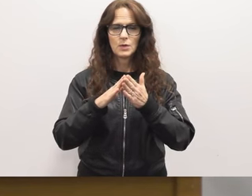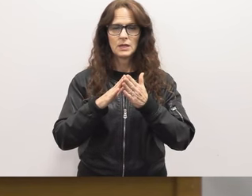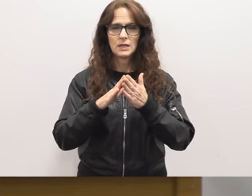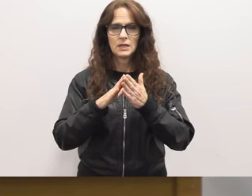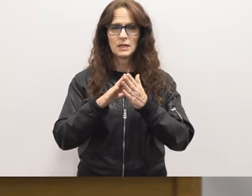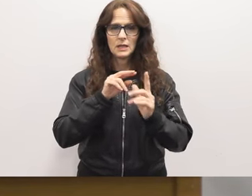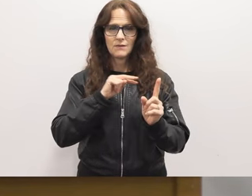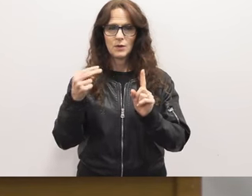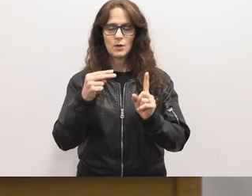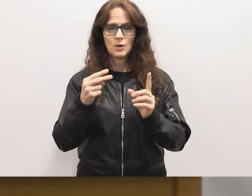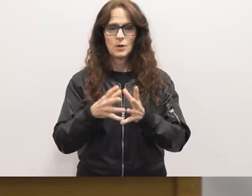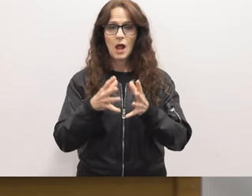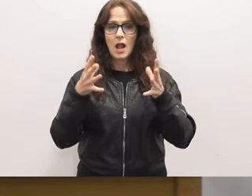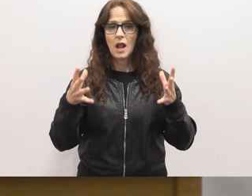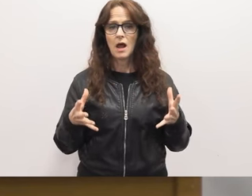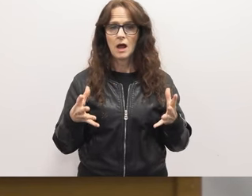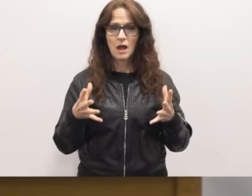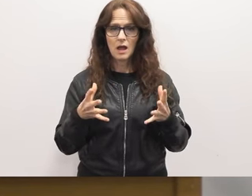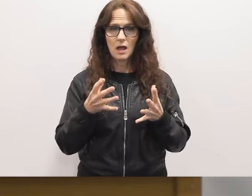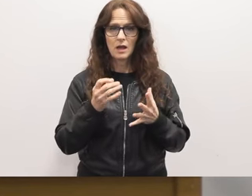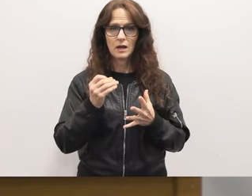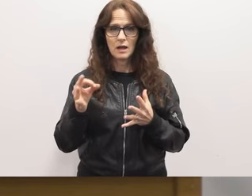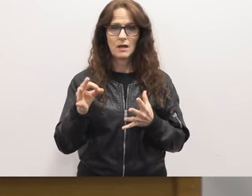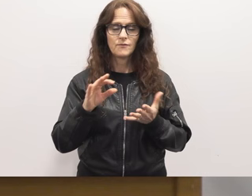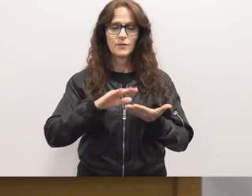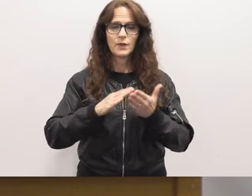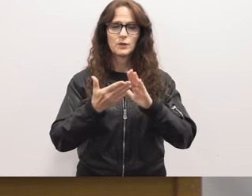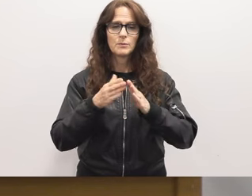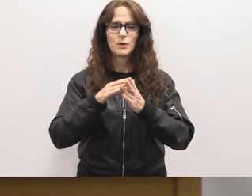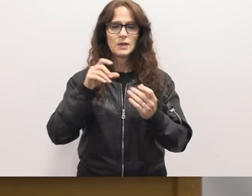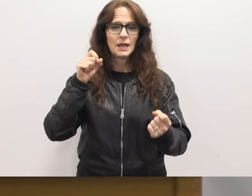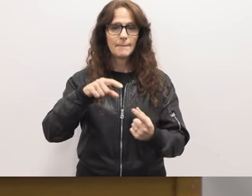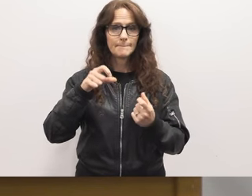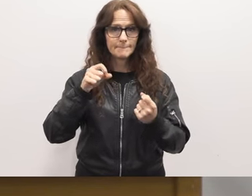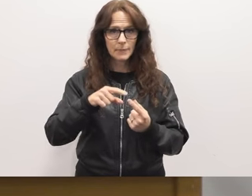a lot of the community input that we've been receiving